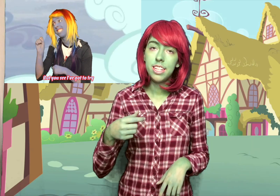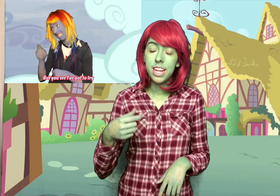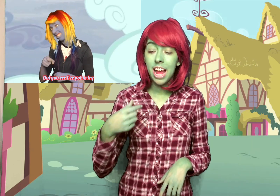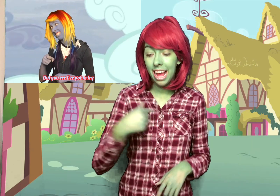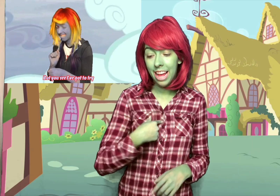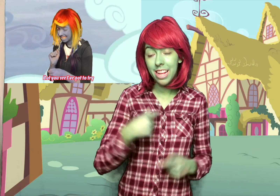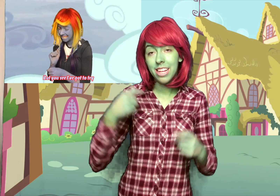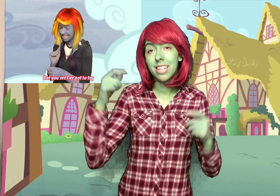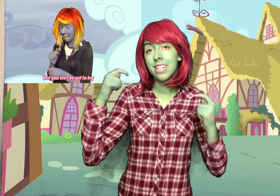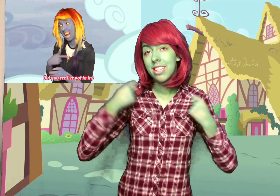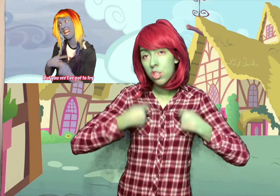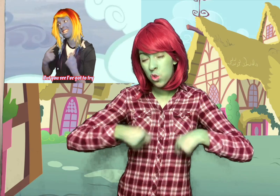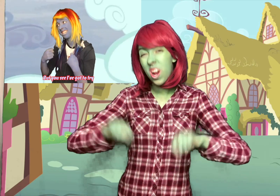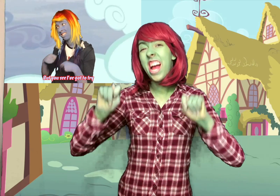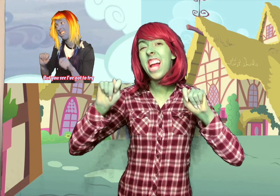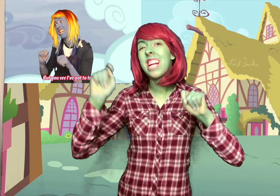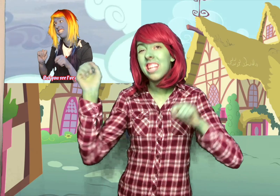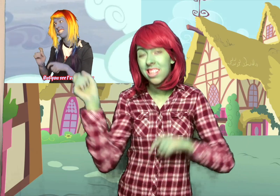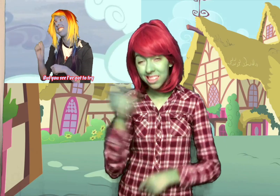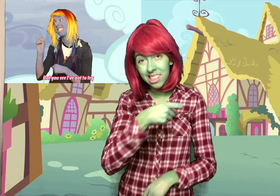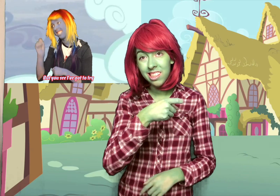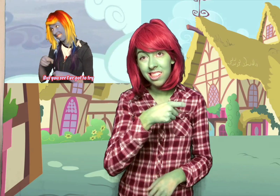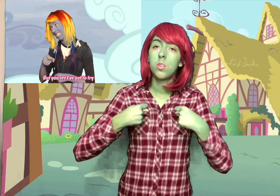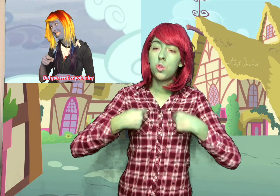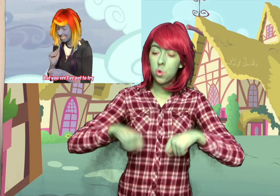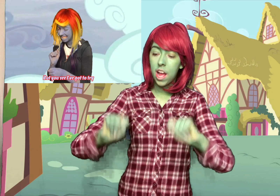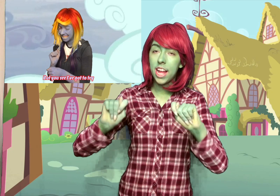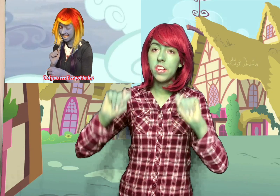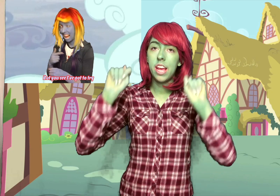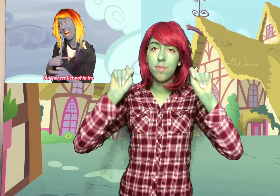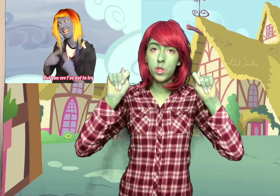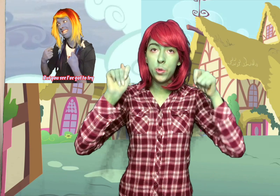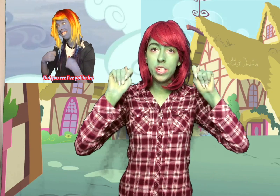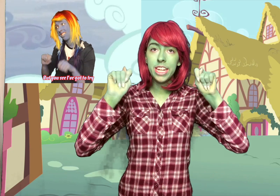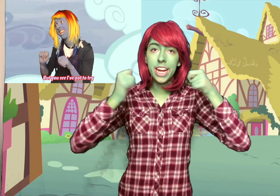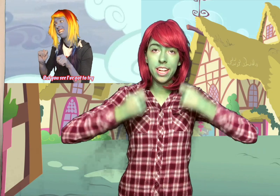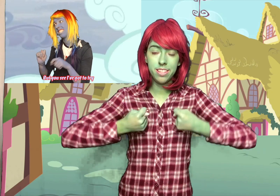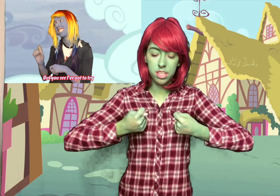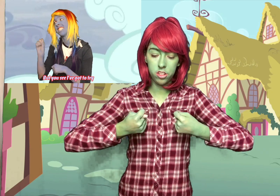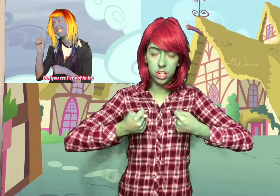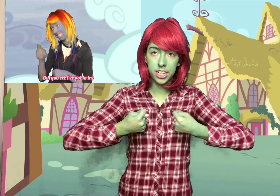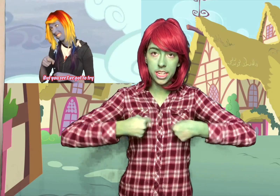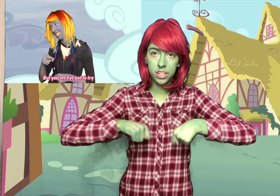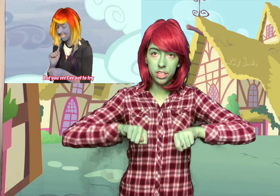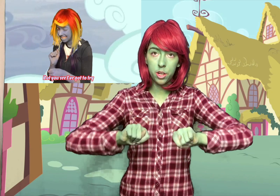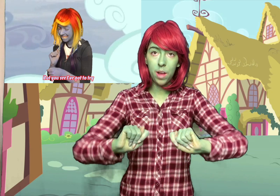did I TRY NEED. TRY you have two t hands that start here and go